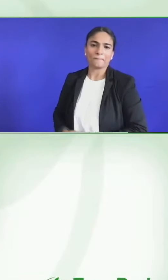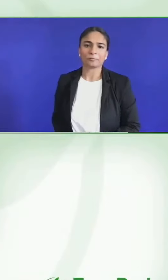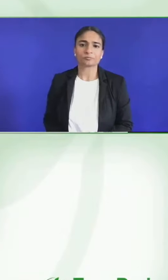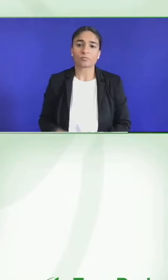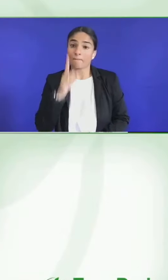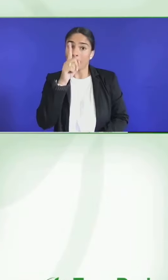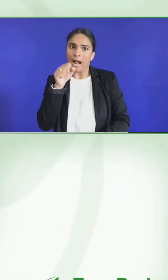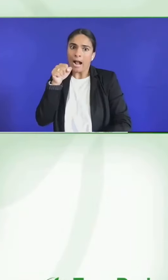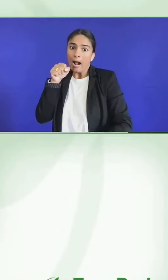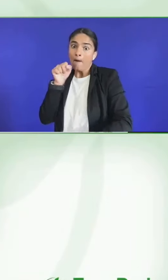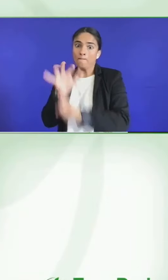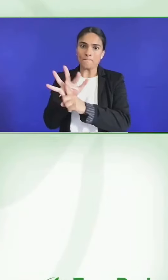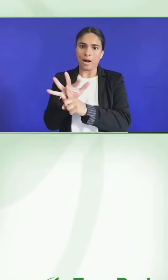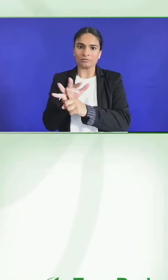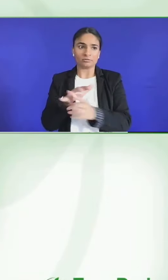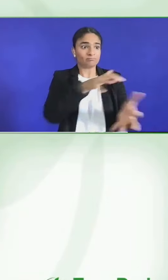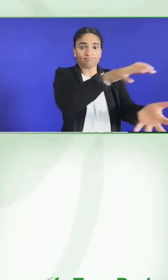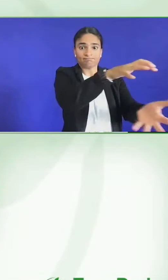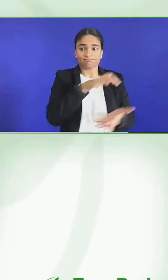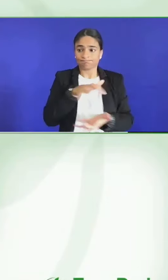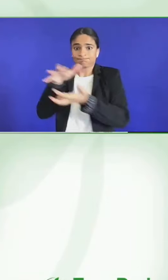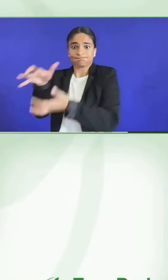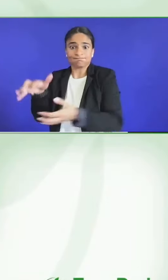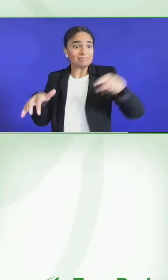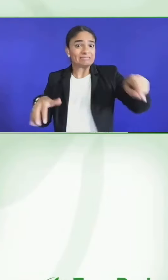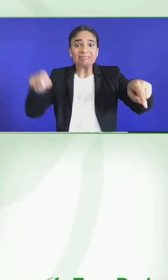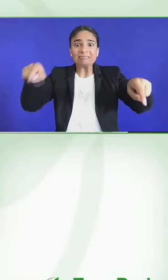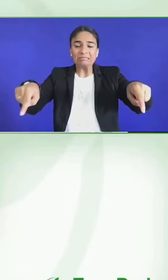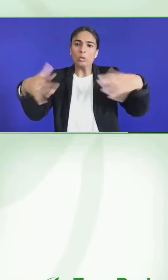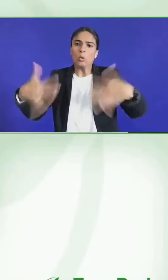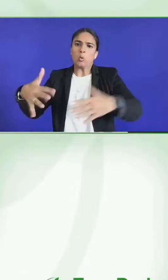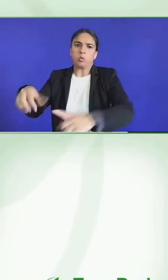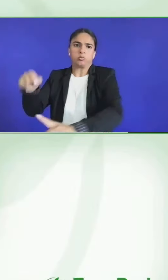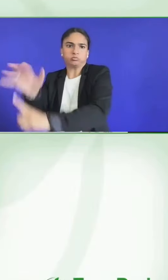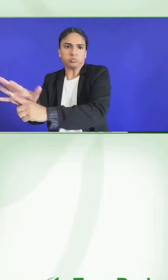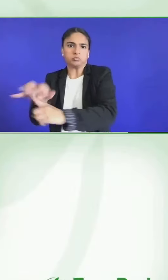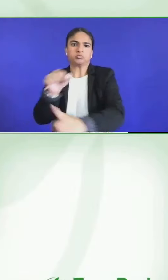make a real transition to social entrepreneurship which we did not have to do before.